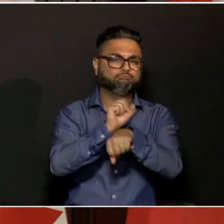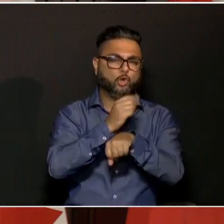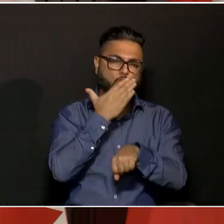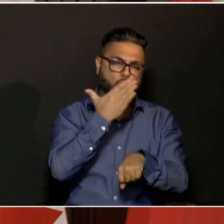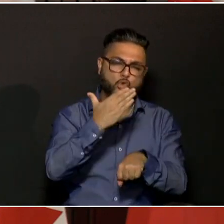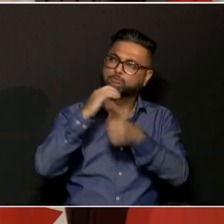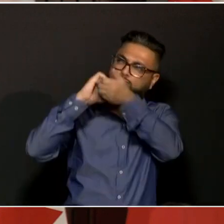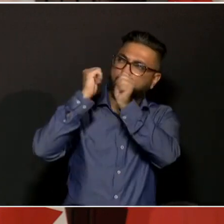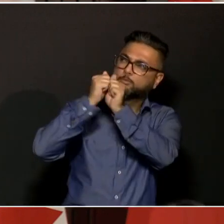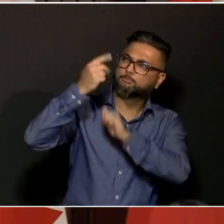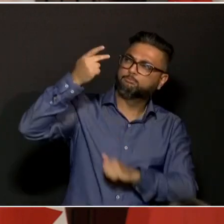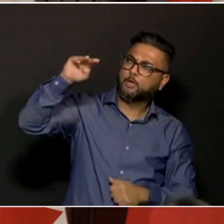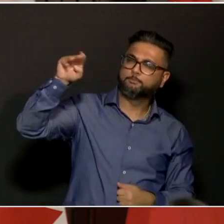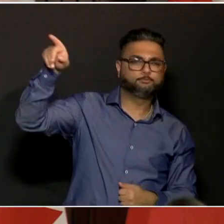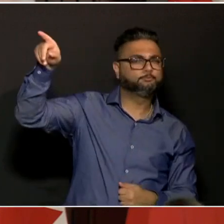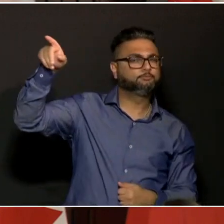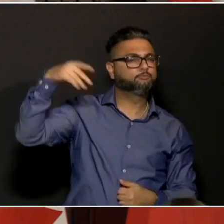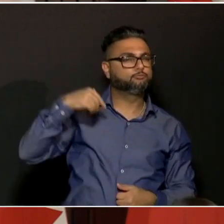so everyone seems to be working